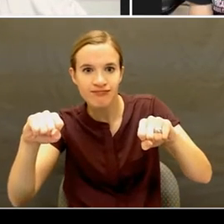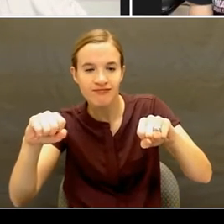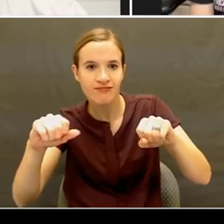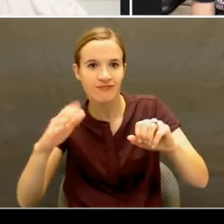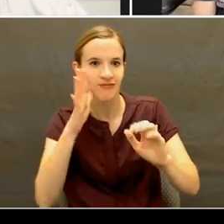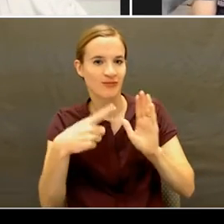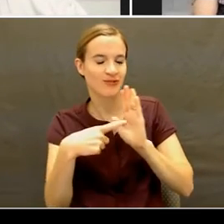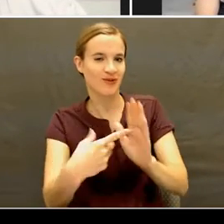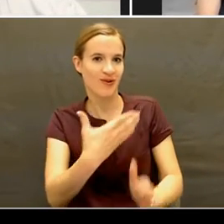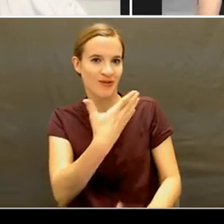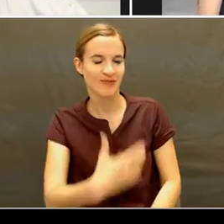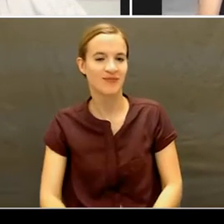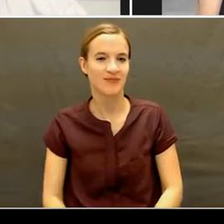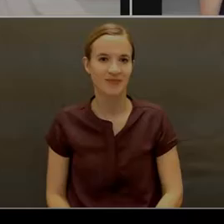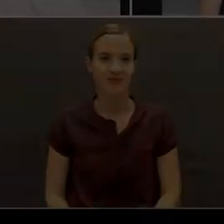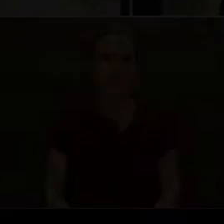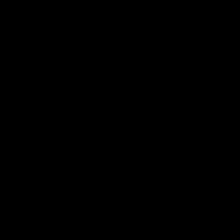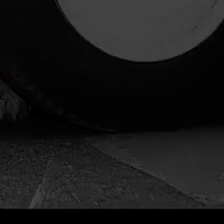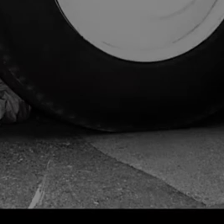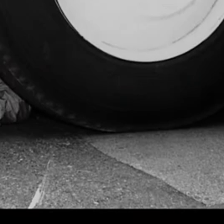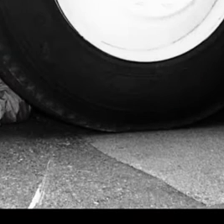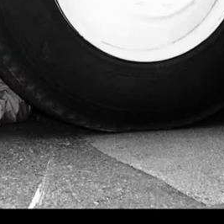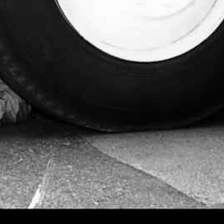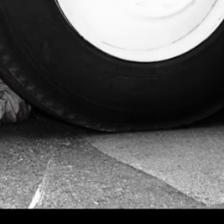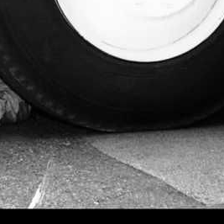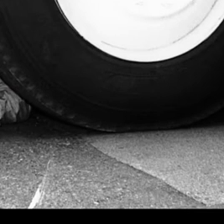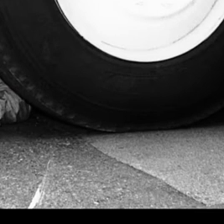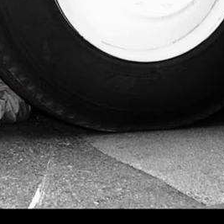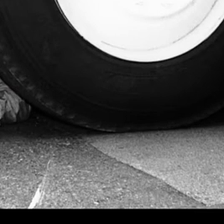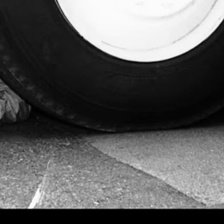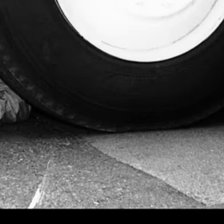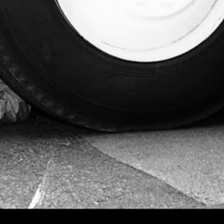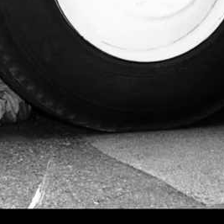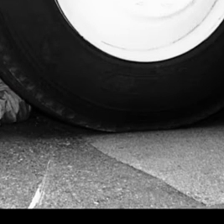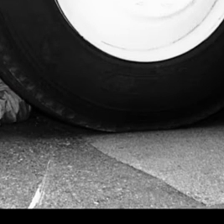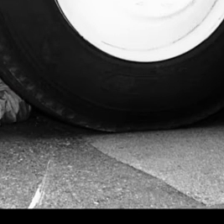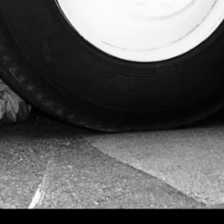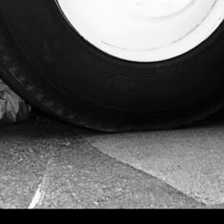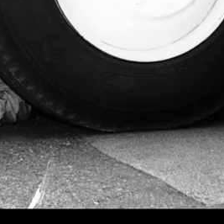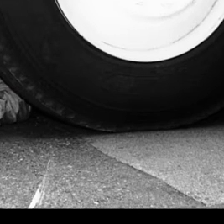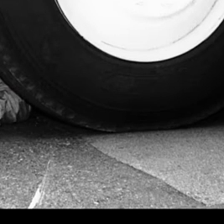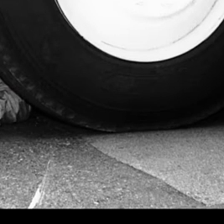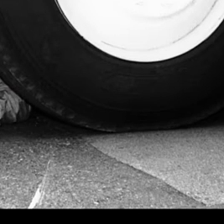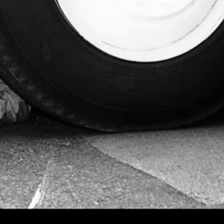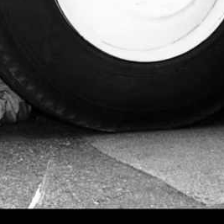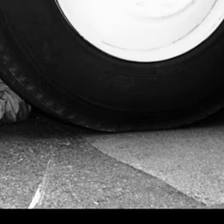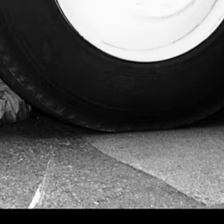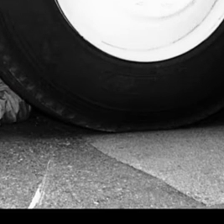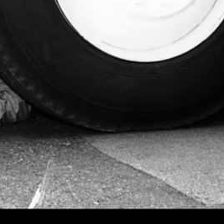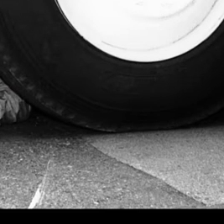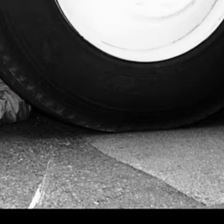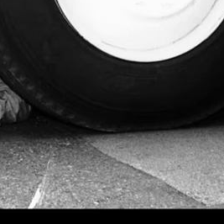Mark: Yeah, that's next photo has a picture of the tire and either faces, people right under the bus.